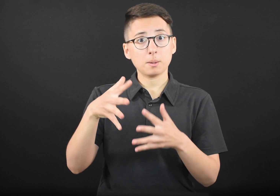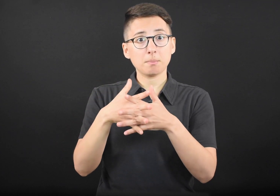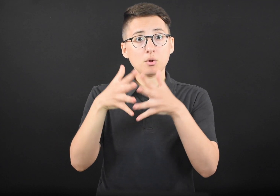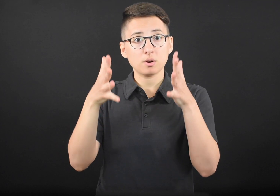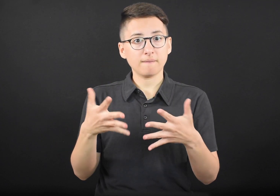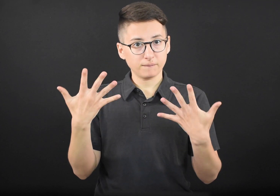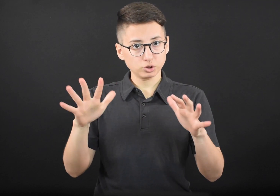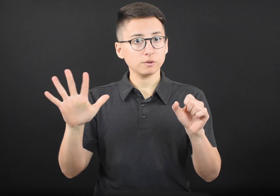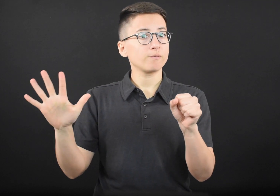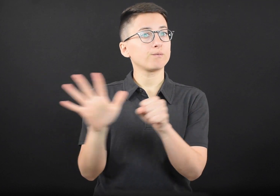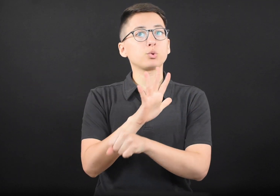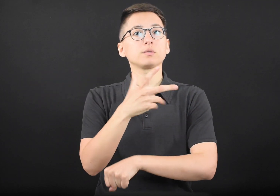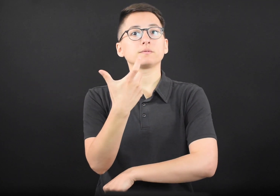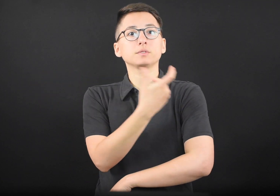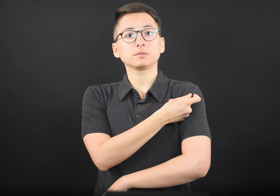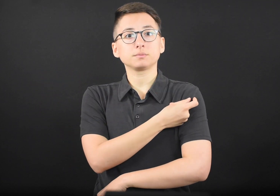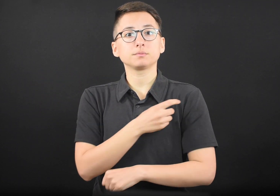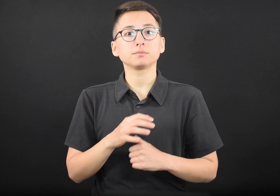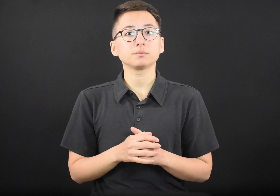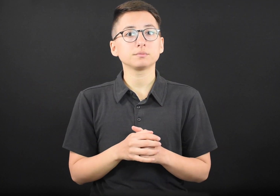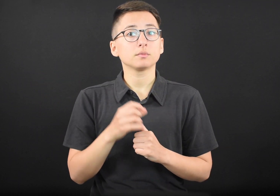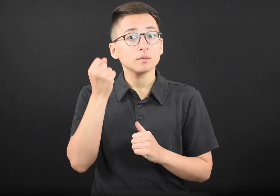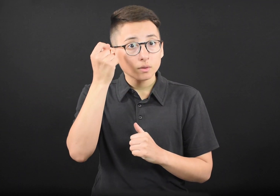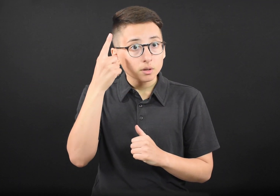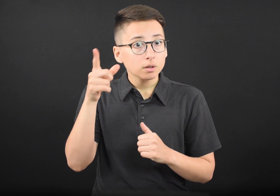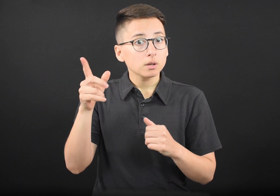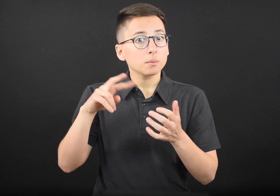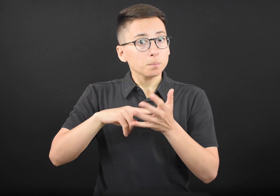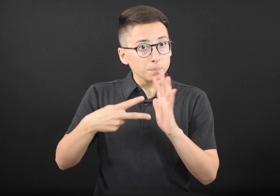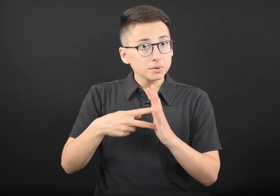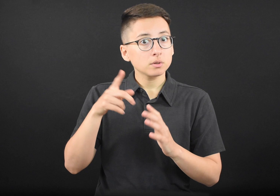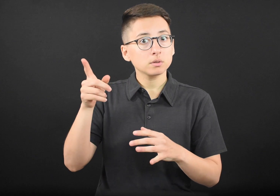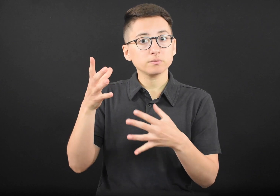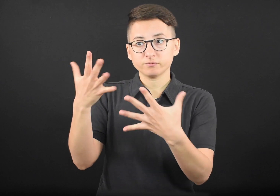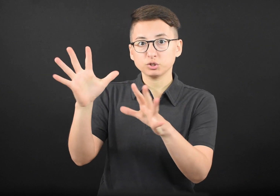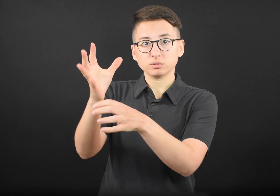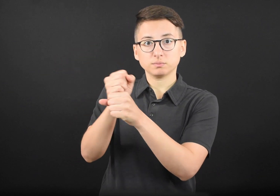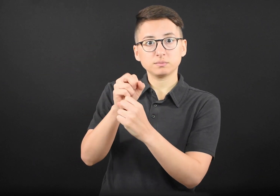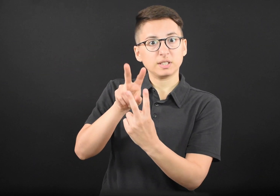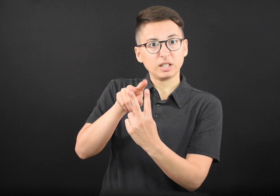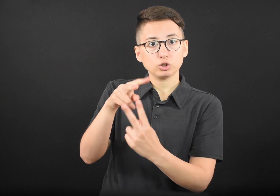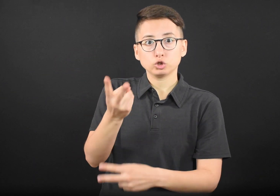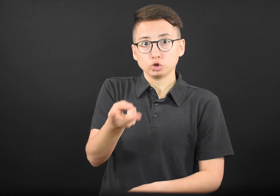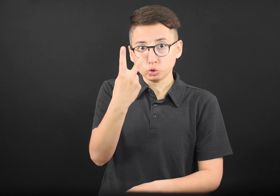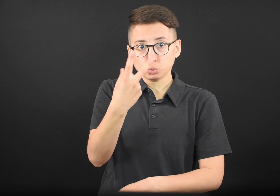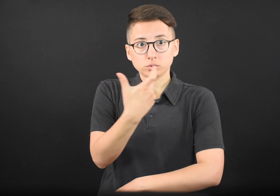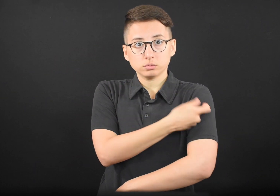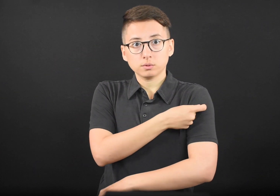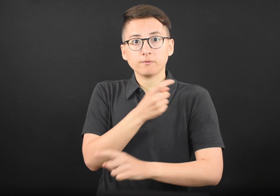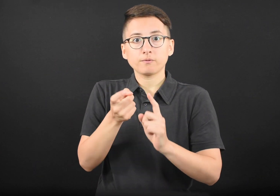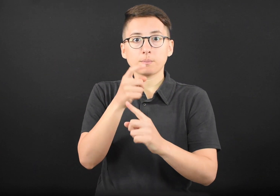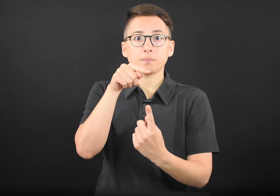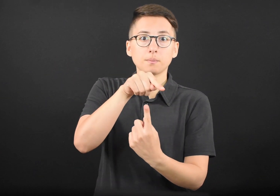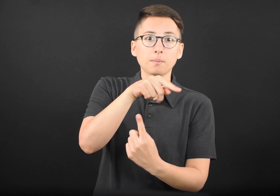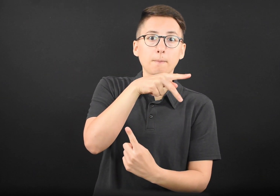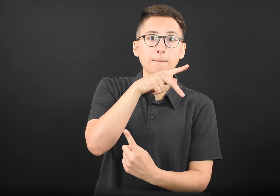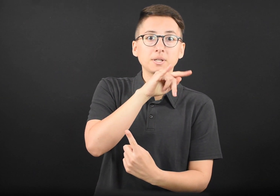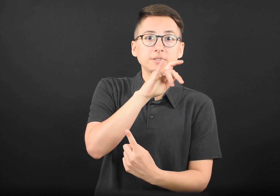Americans are fully vaccinated (i.e., they have received either two doses of the Pfizer-BioNTech